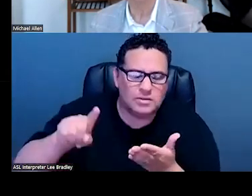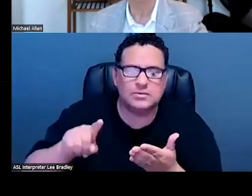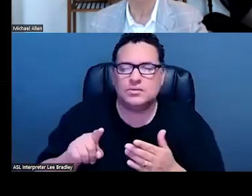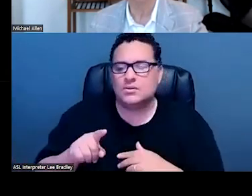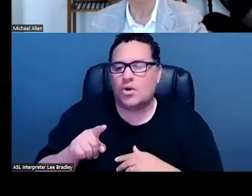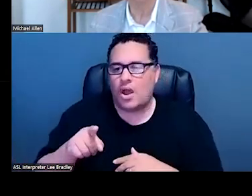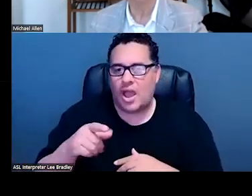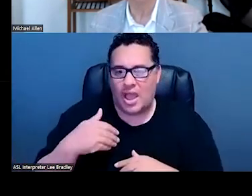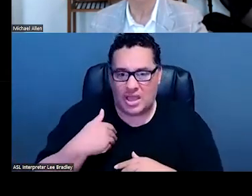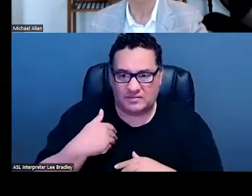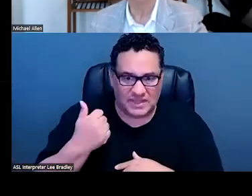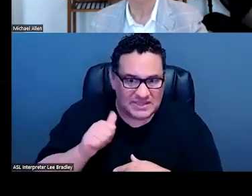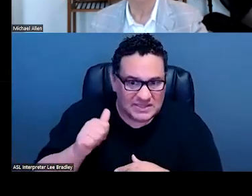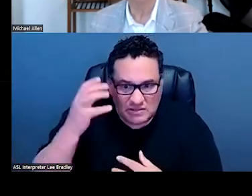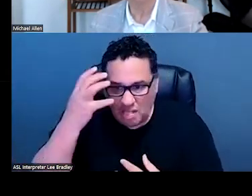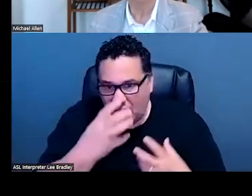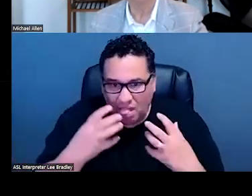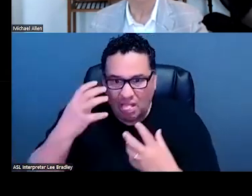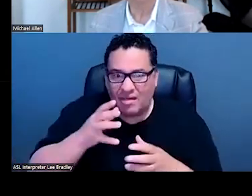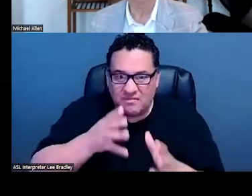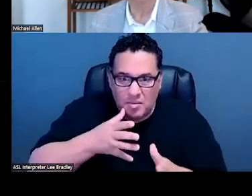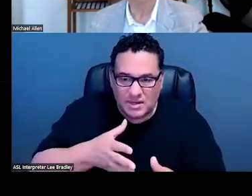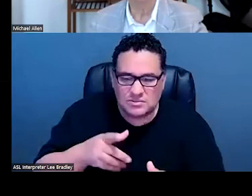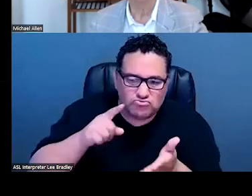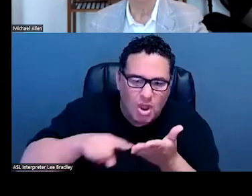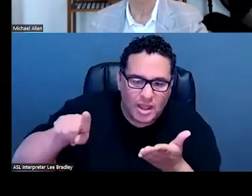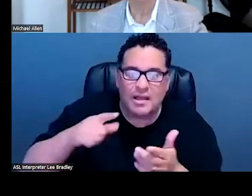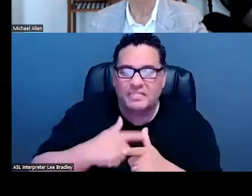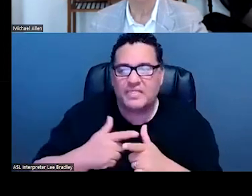OR VOMITING. AND THEN, YOU KNOW I KNOW WHAT TO DO. BUT THERE IS NO REASON THEY HAVE TO COME TO